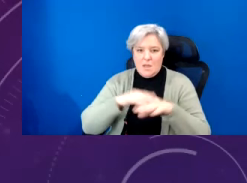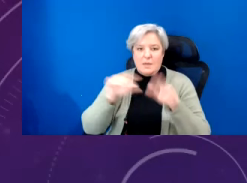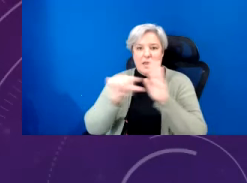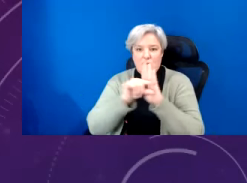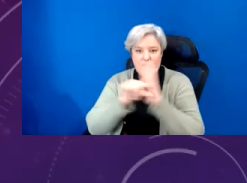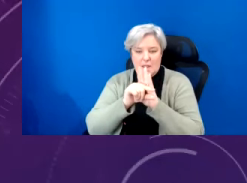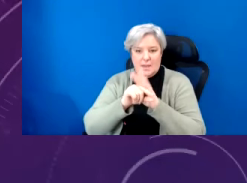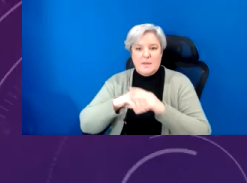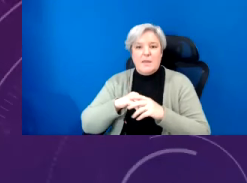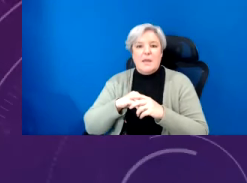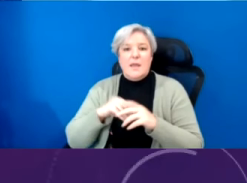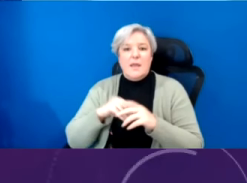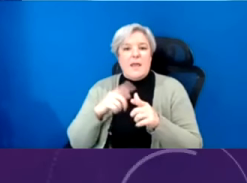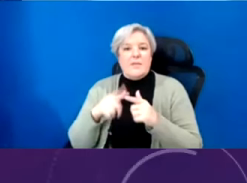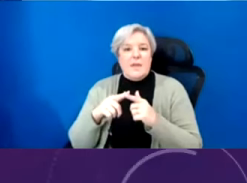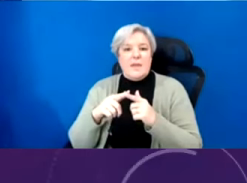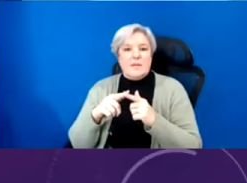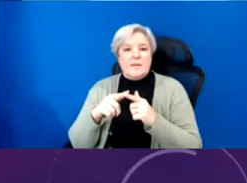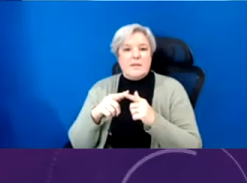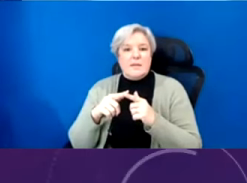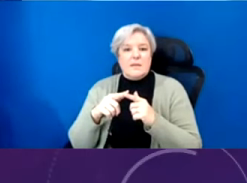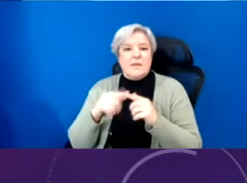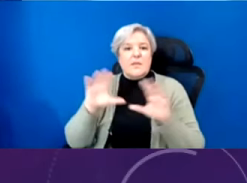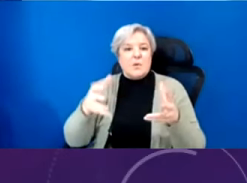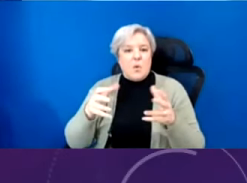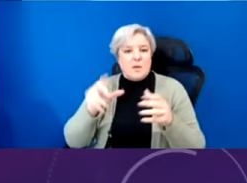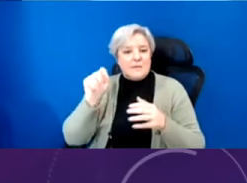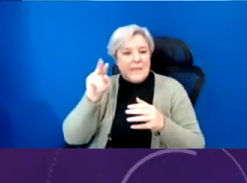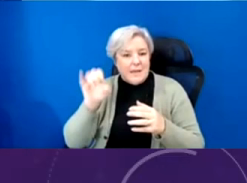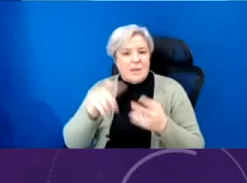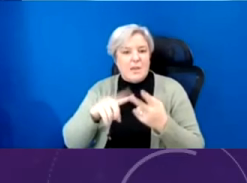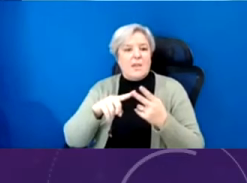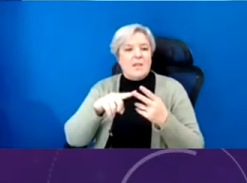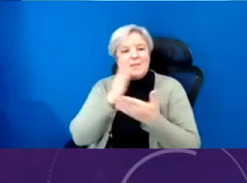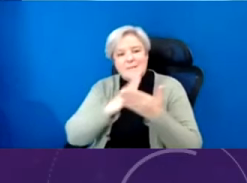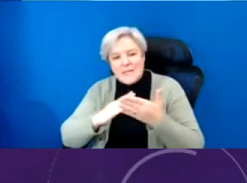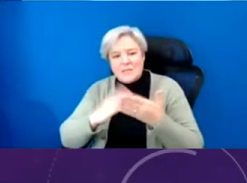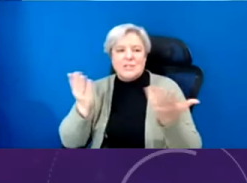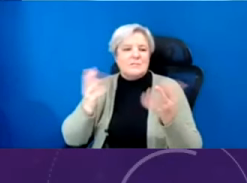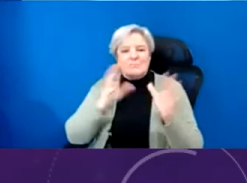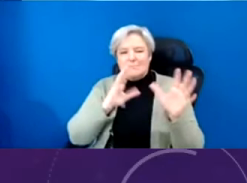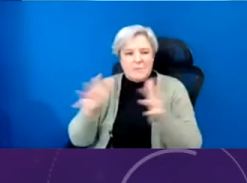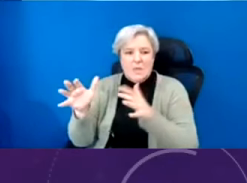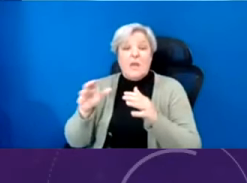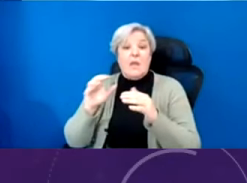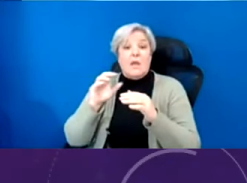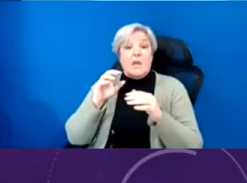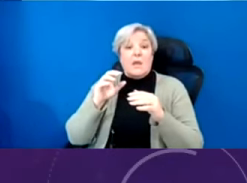and then something similar with the course title and section and all that. Admissions and records wants it very clean, right?